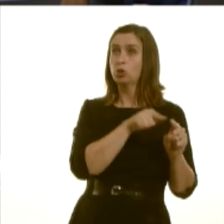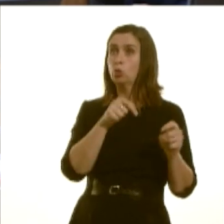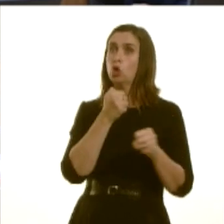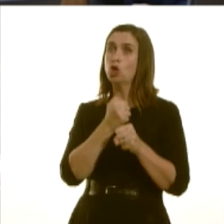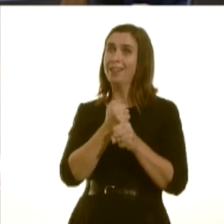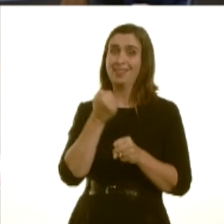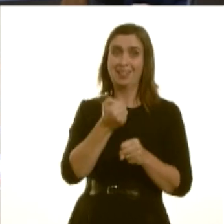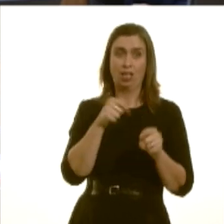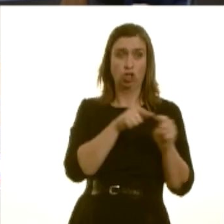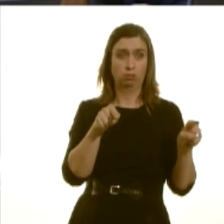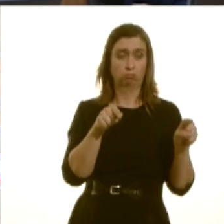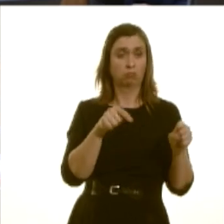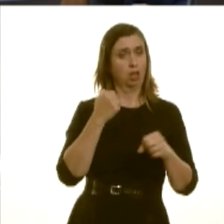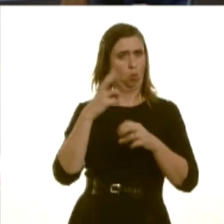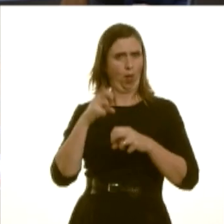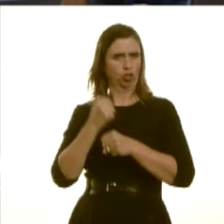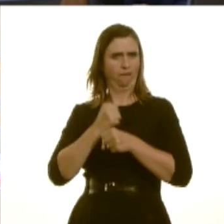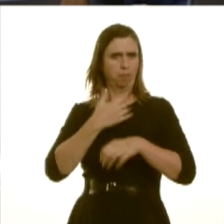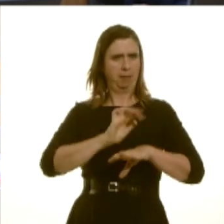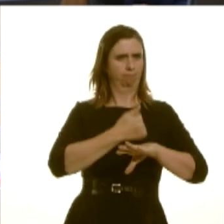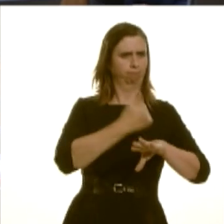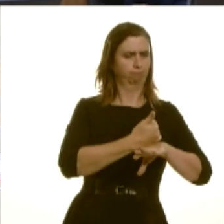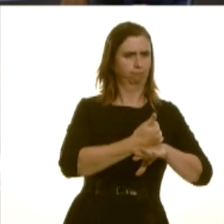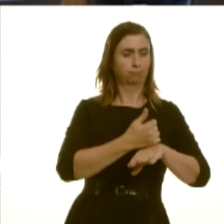they were put in place by Welsh Government. If you look at the partial redoubling of the